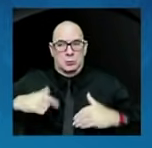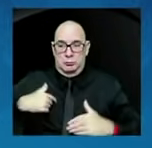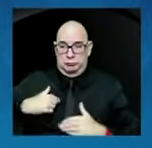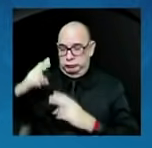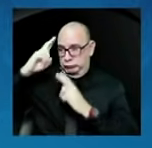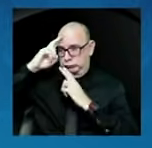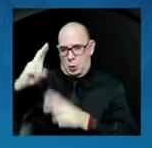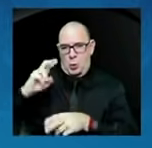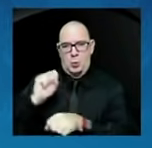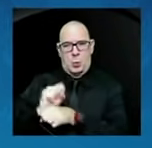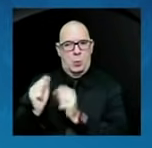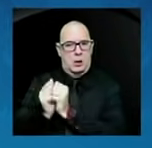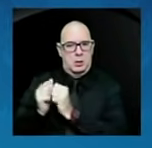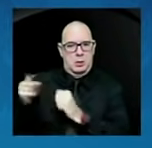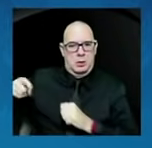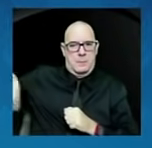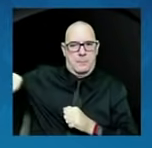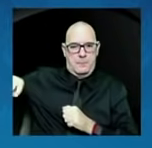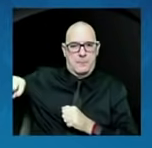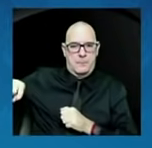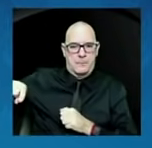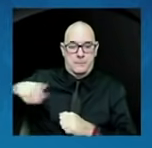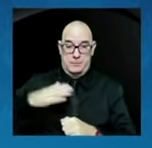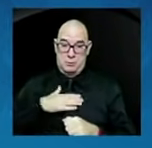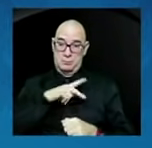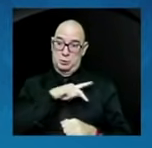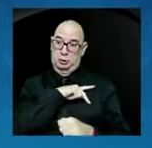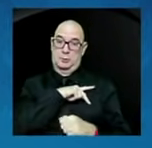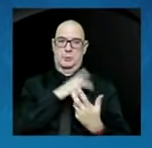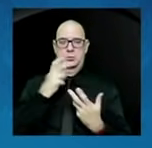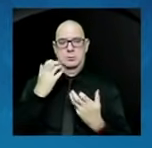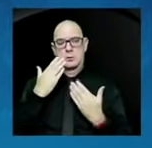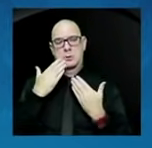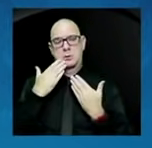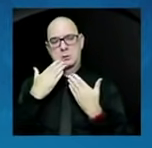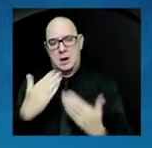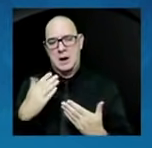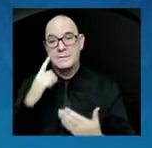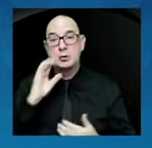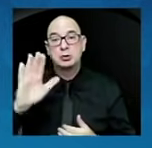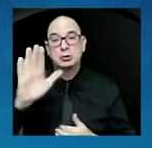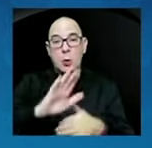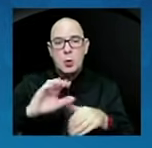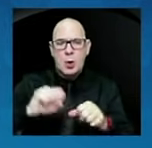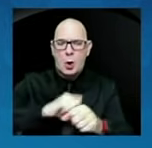IT REALLY IS MY PRIVILEGE TO BE WITH YOU ALL.